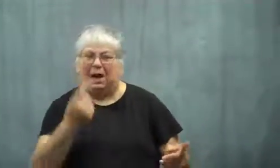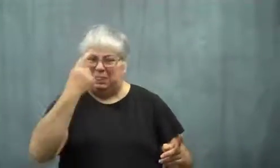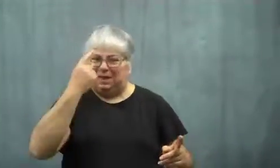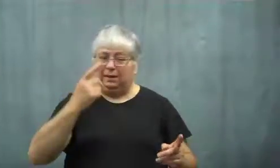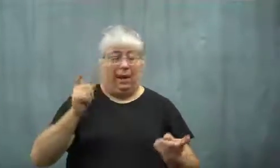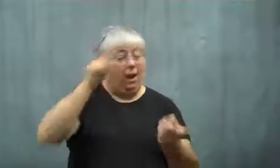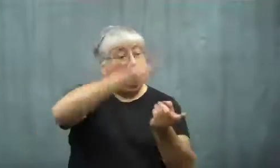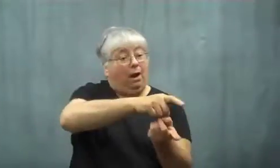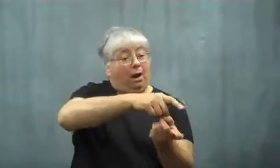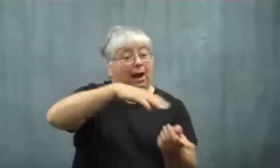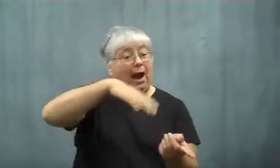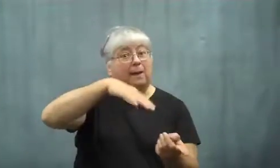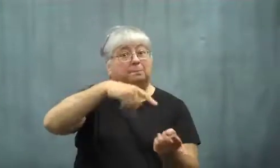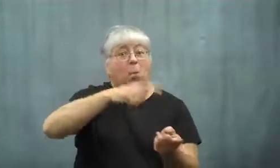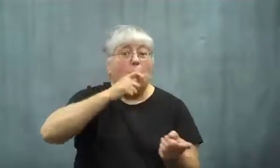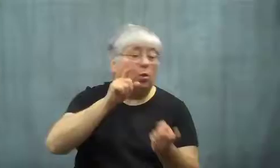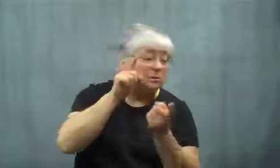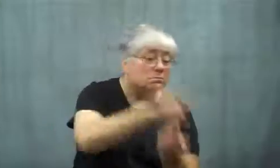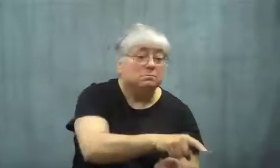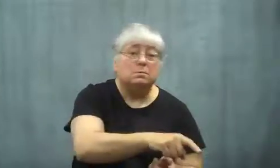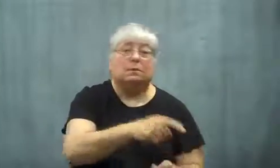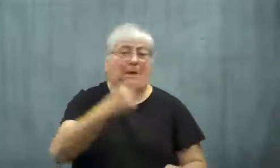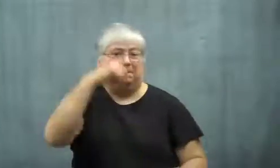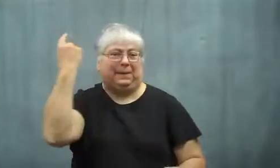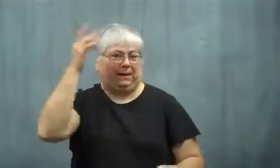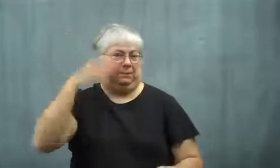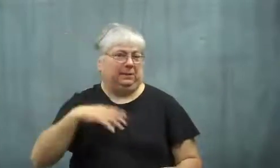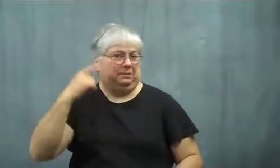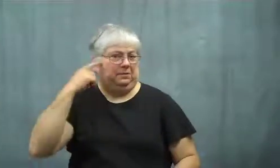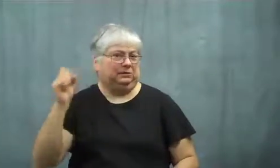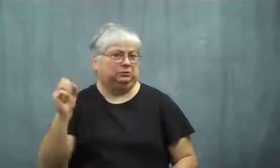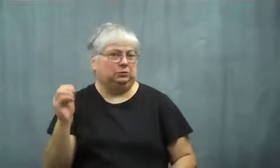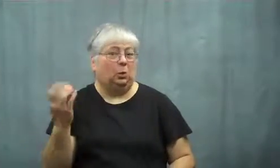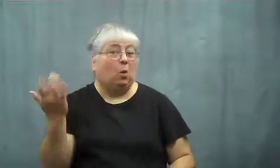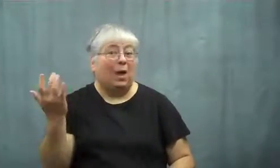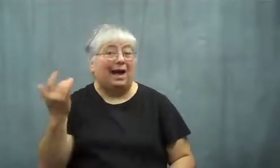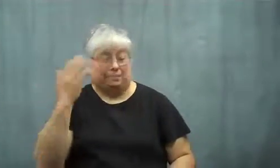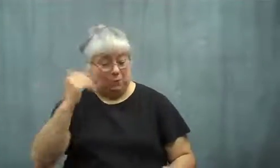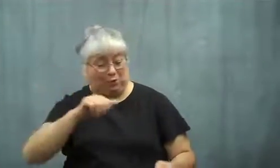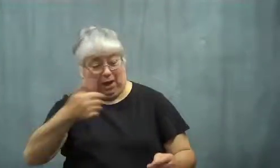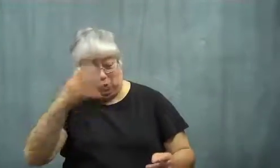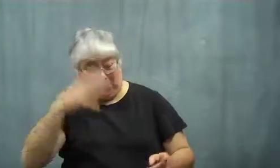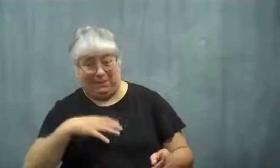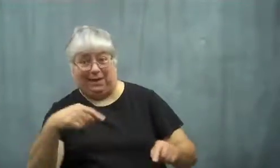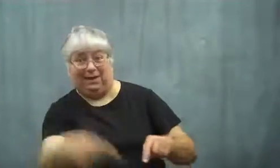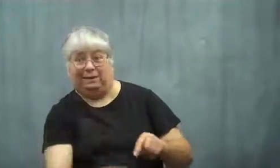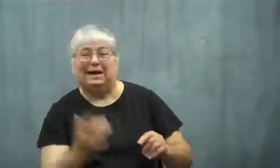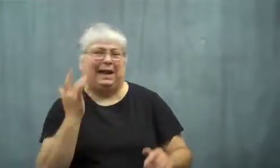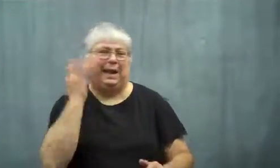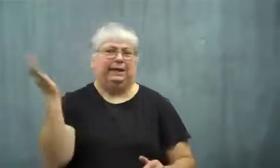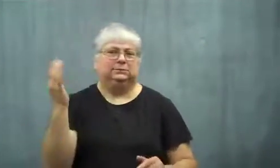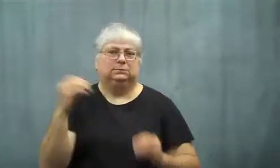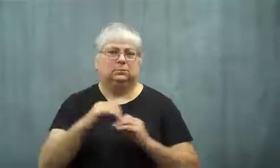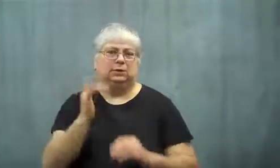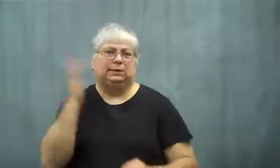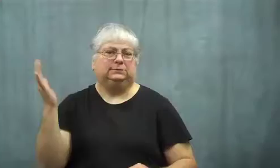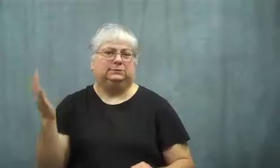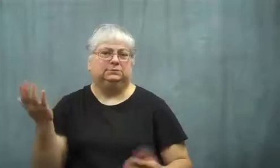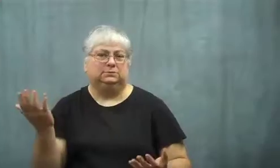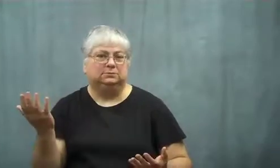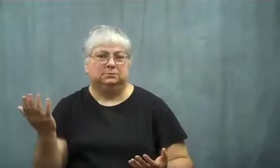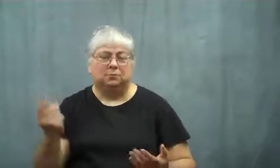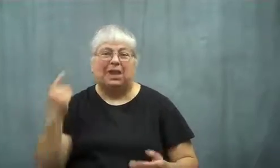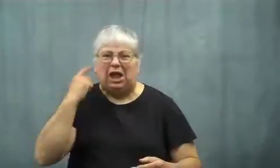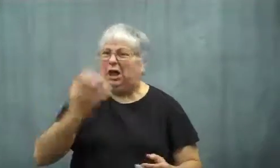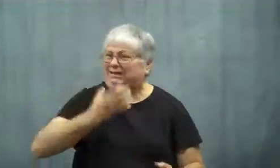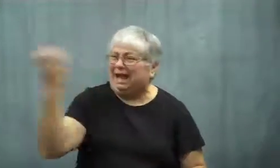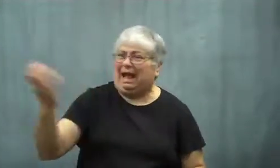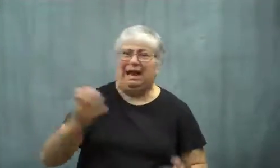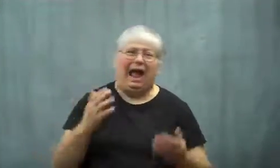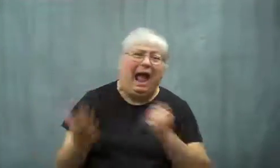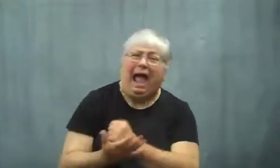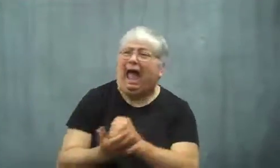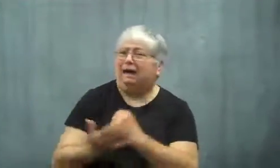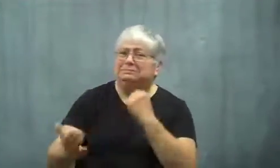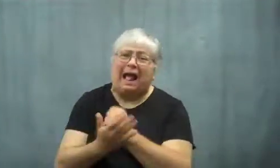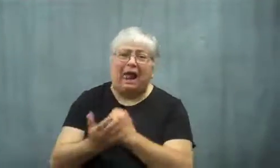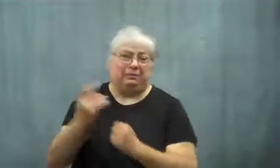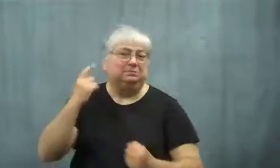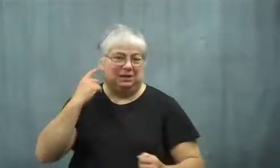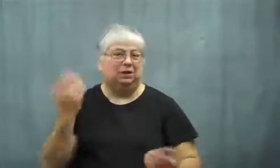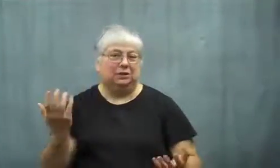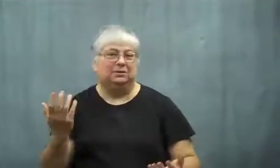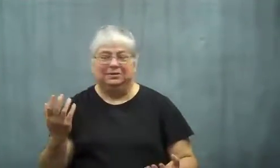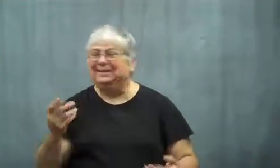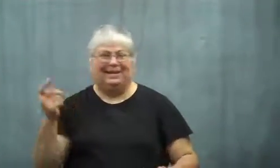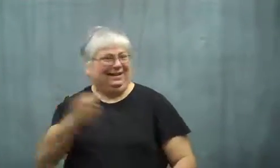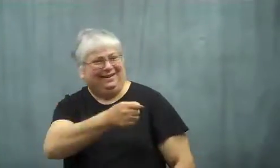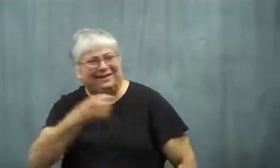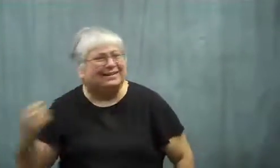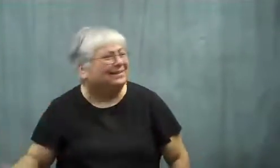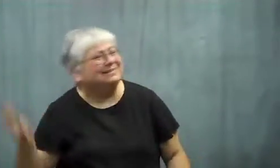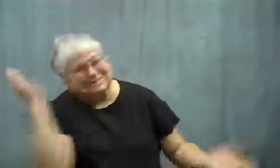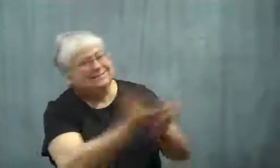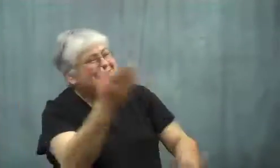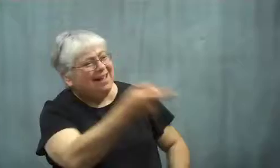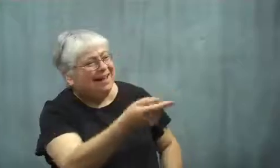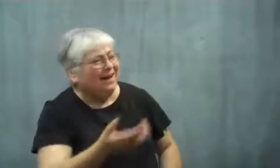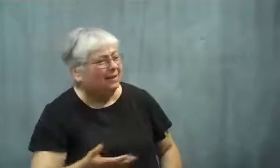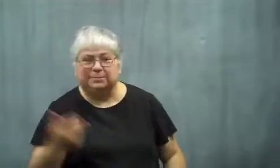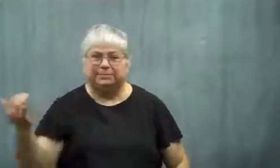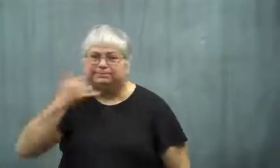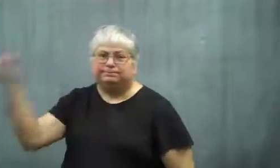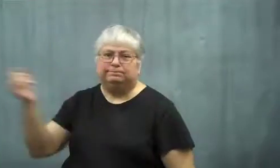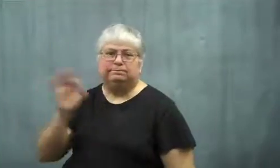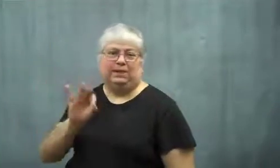He said he believed the black man was on top, because the one underneath was much lighter.